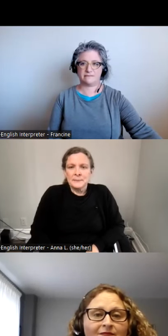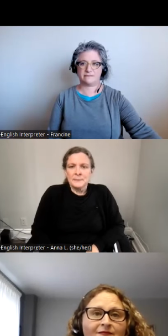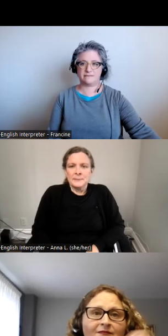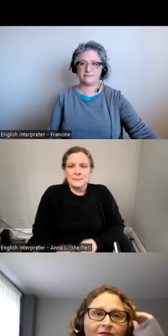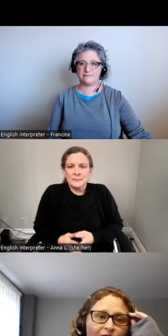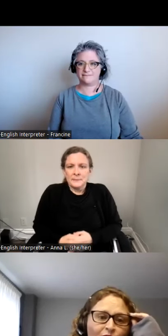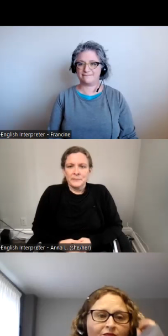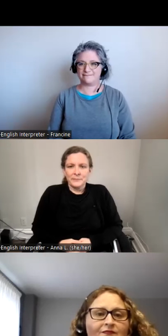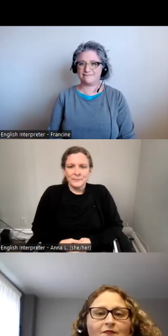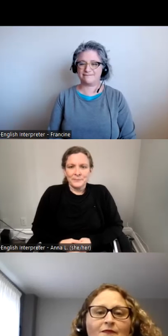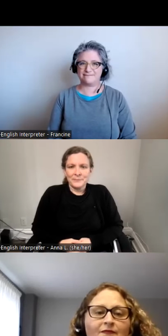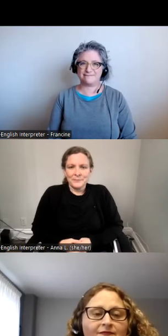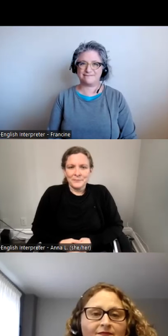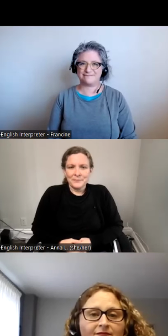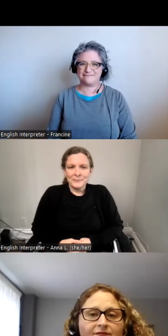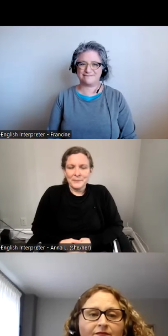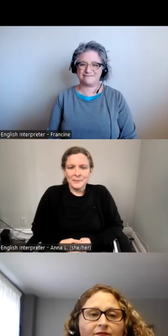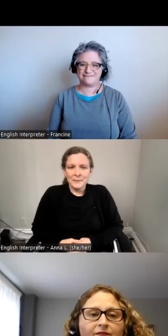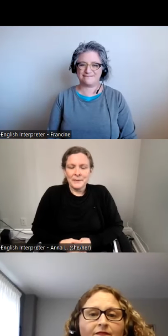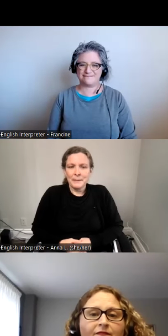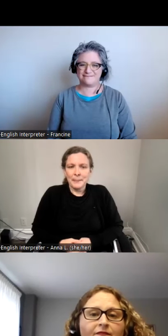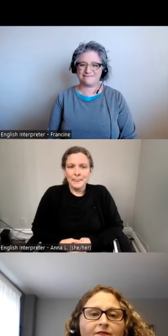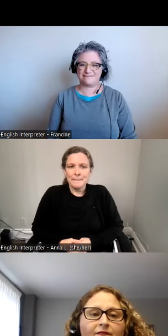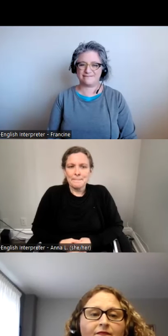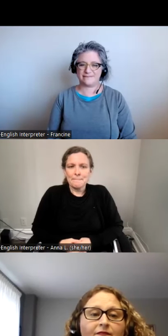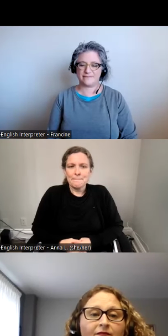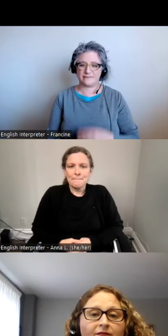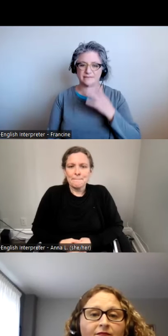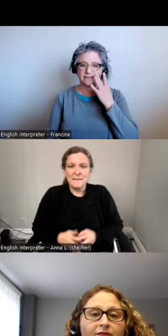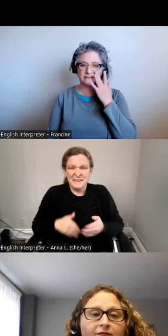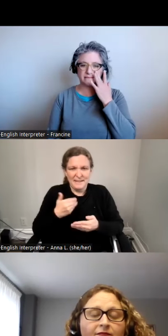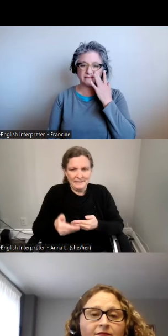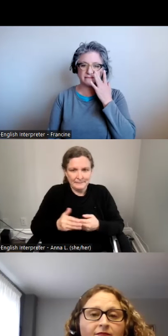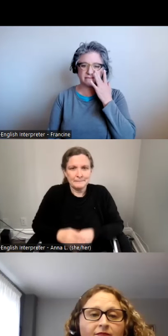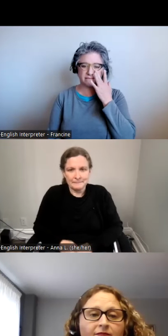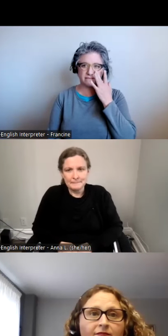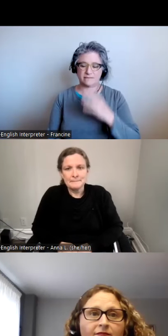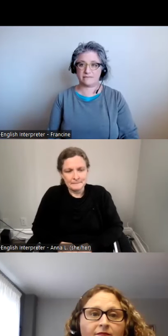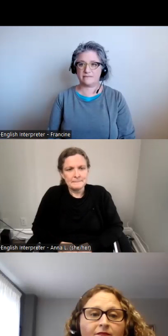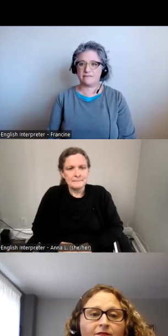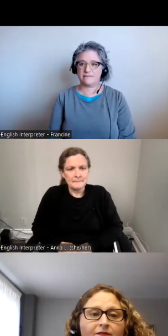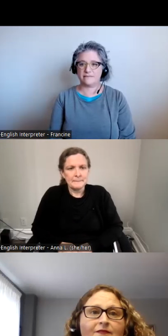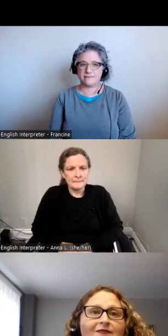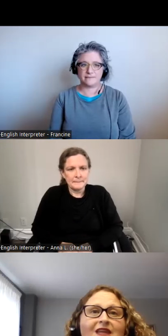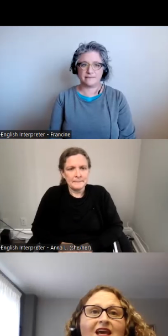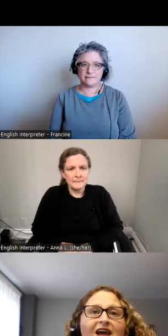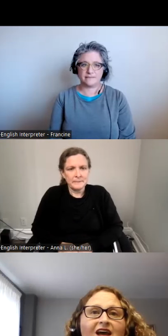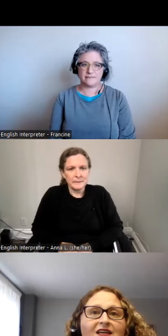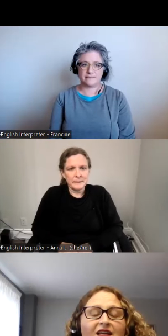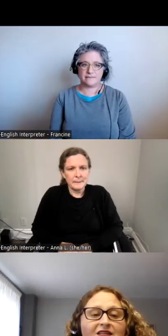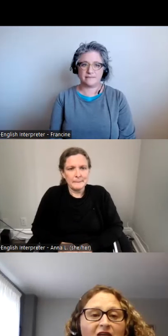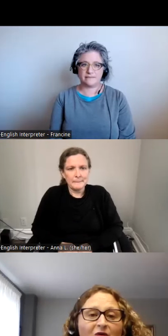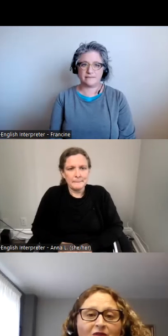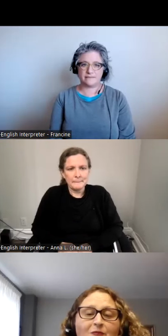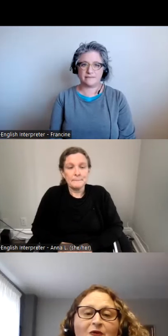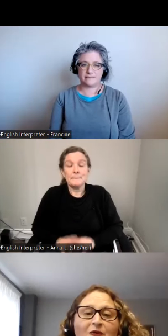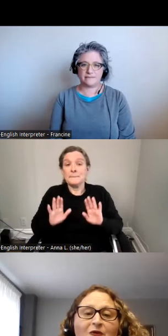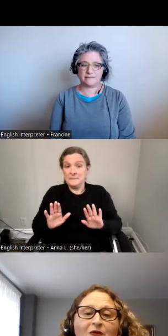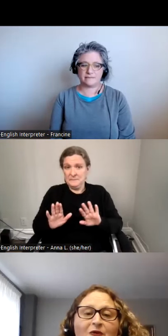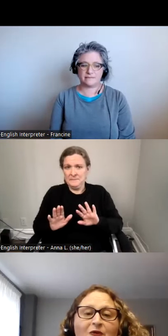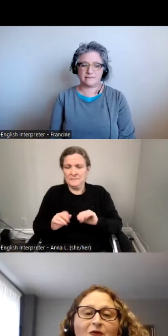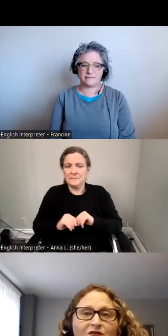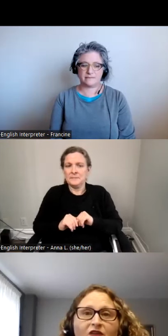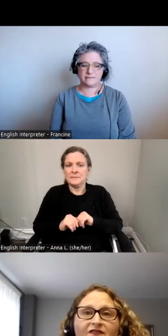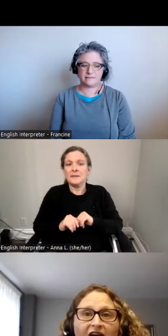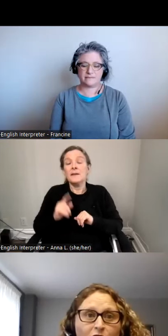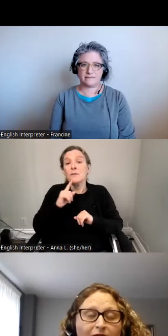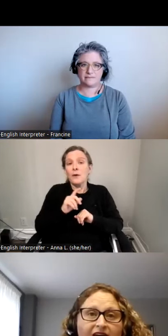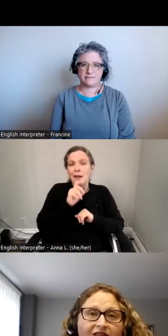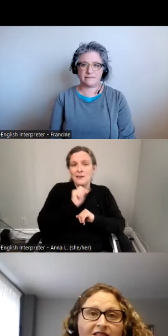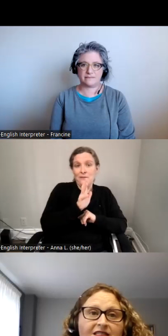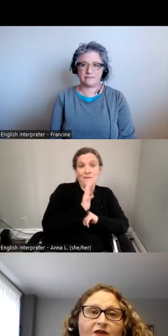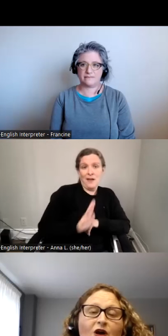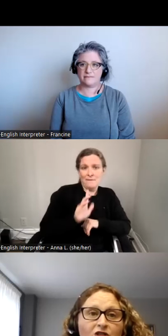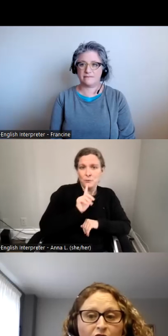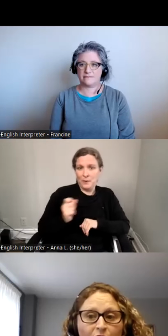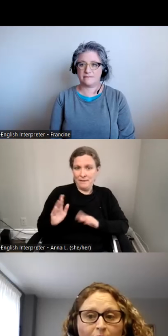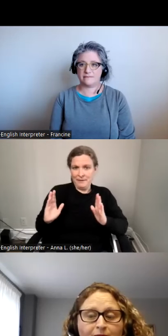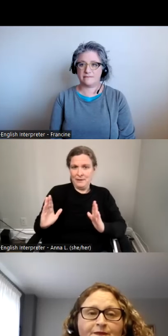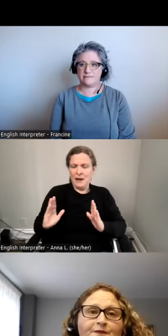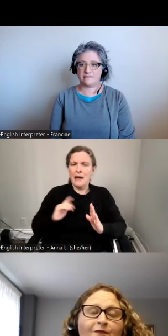And then they turn 5, prior to completion. They will actually continue with Moderna, 25 micrograms to complete their Primary Series Moderna, has different Age, groups, then Pfizer and their Age, Group, goes up until 6 so it, Is Tested on Children, up until the Age, of 6 next Slide please